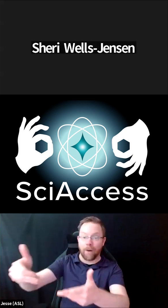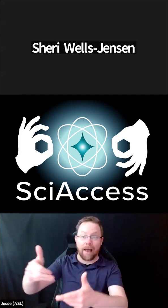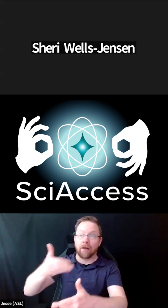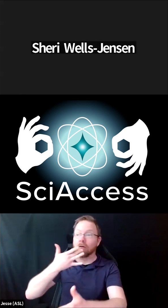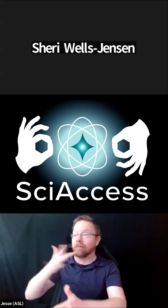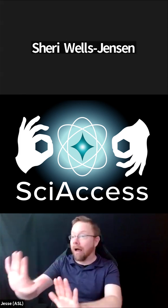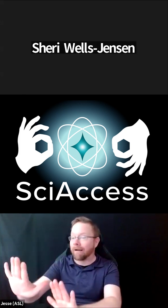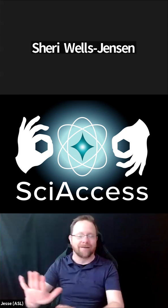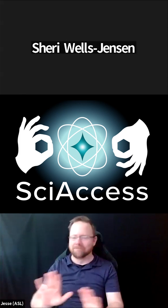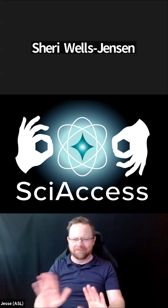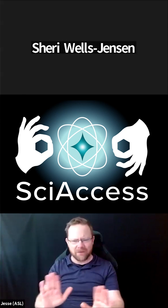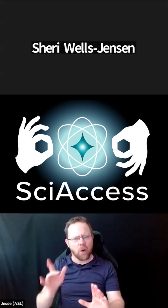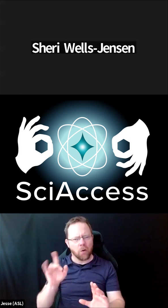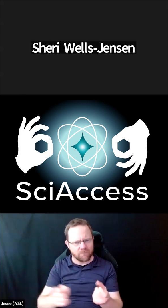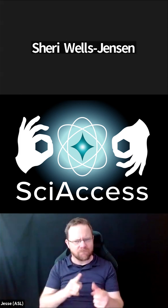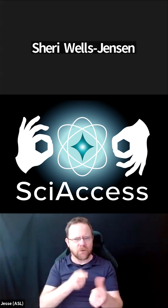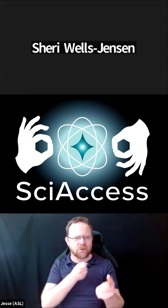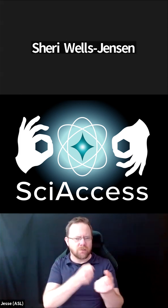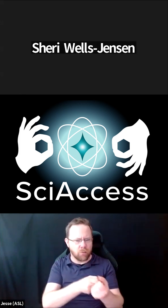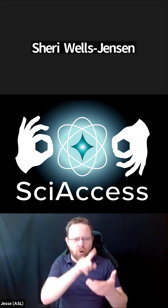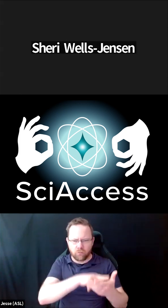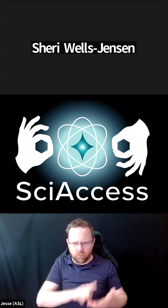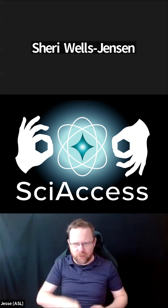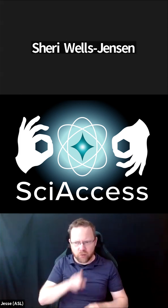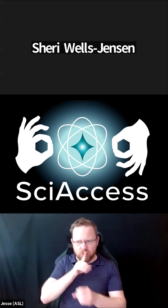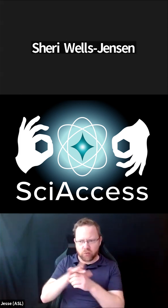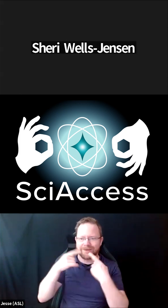We want to do the research we need to find out what disabled